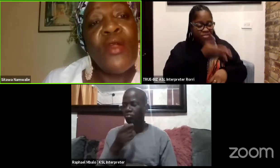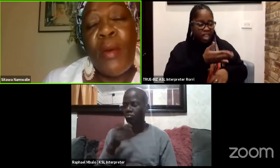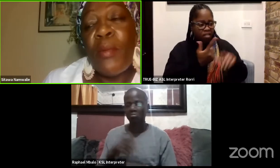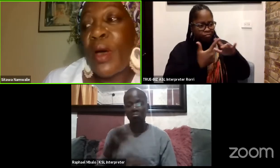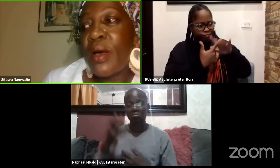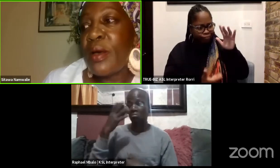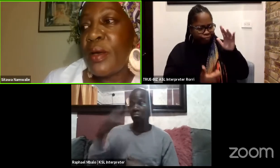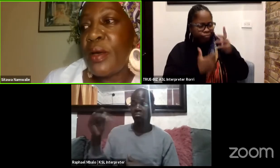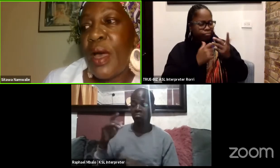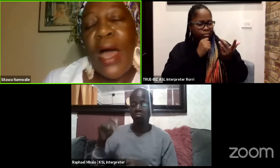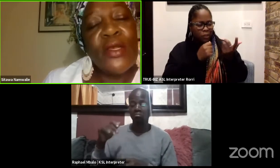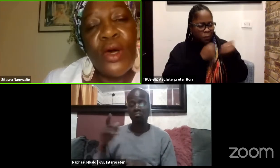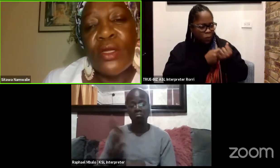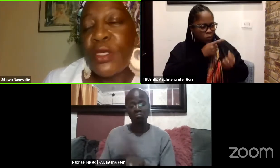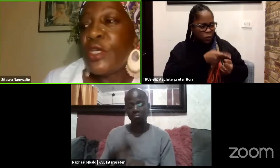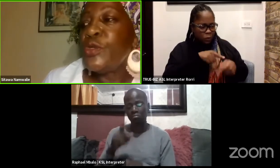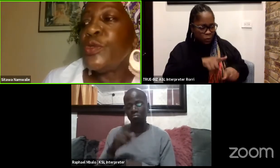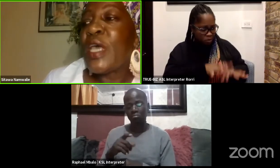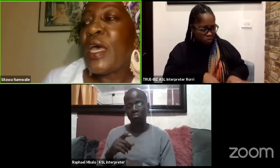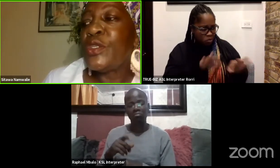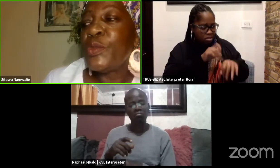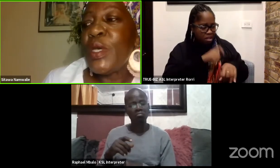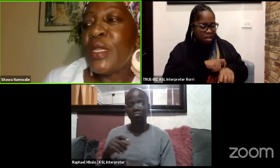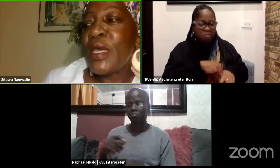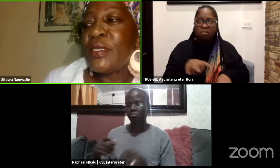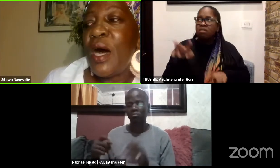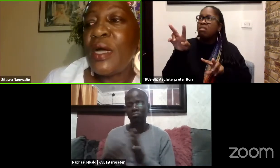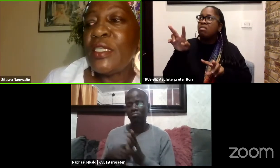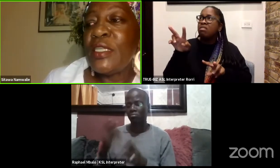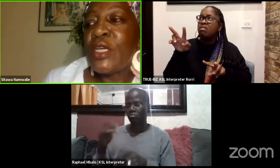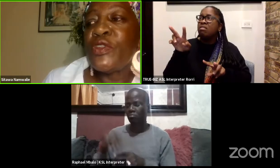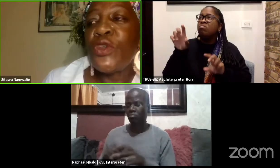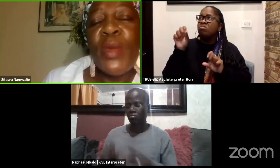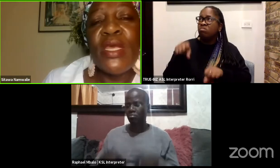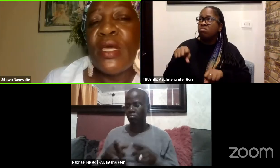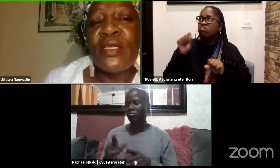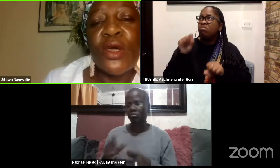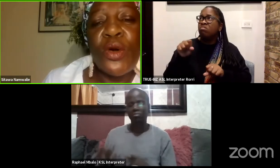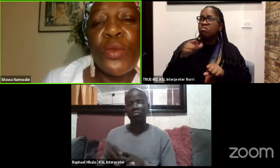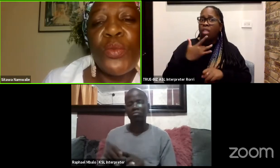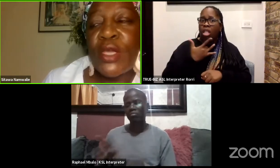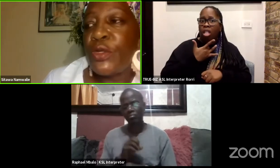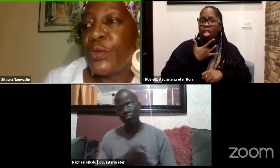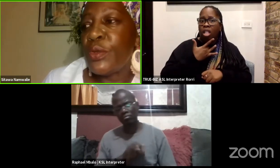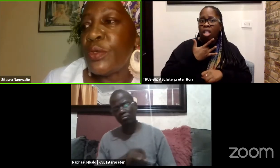I remember. I nod, too scared to speak in case the heartache of so many years ago breaks through.